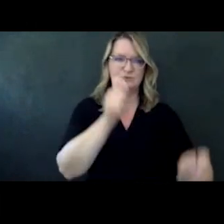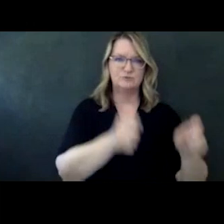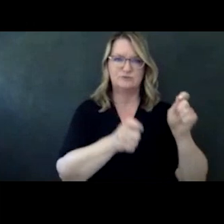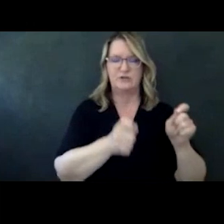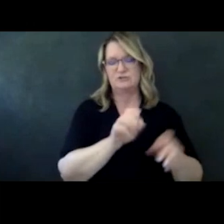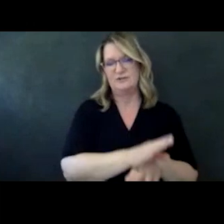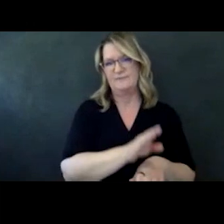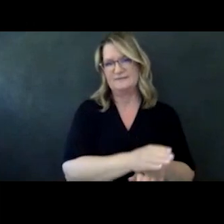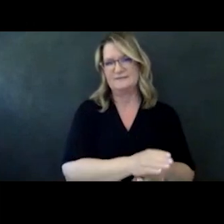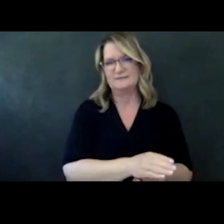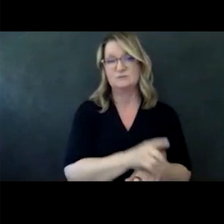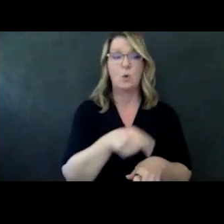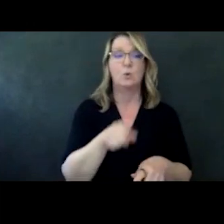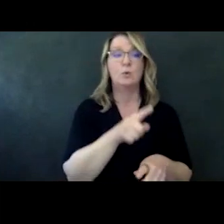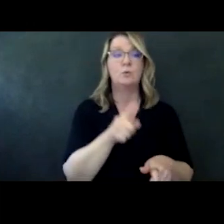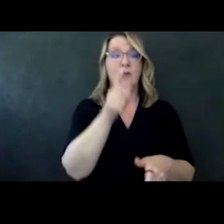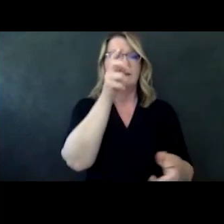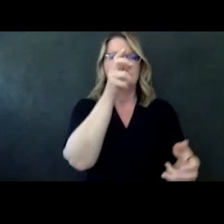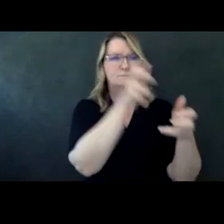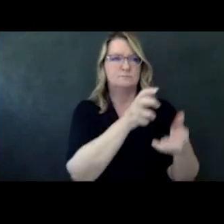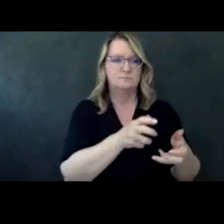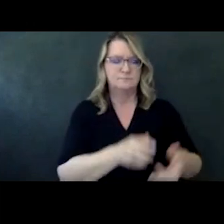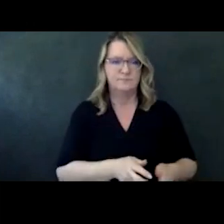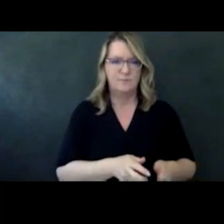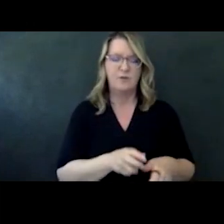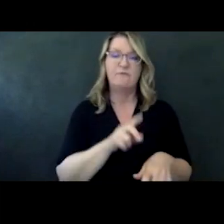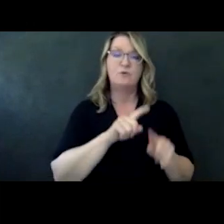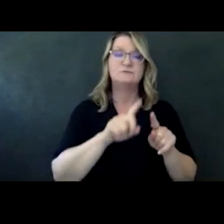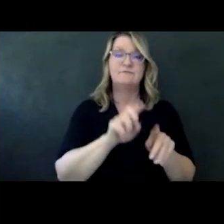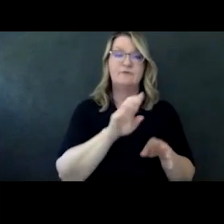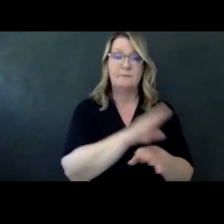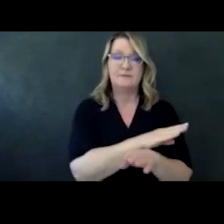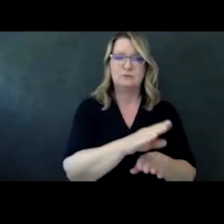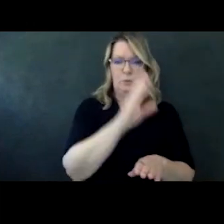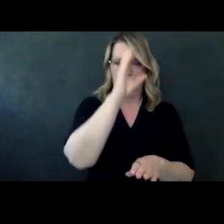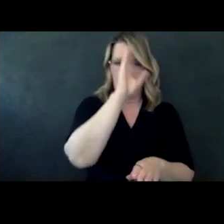so to speak. For industries in which you know your participants can thrive and excel,